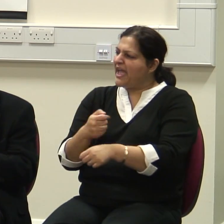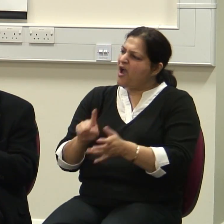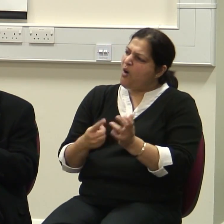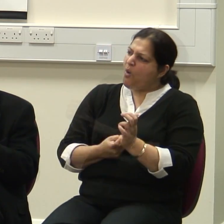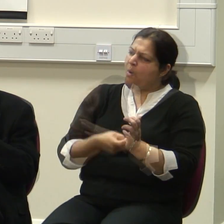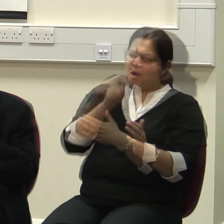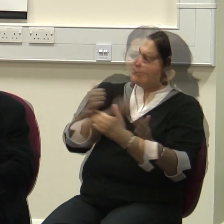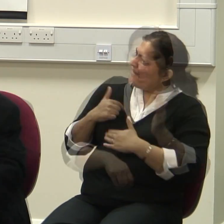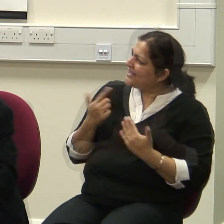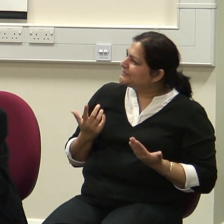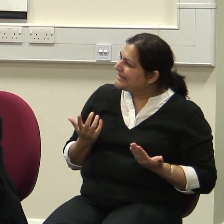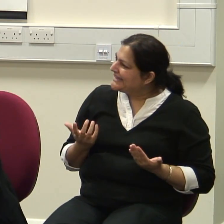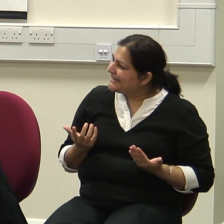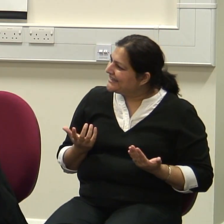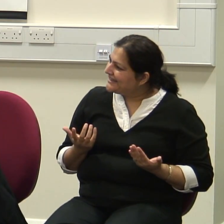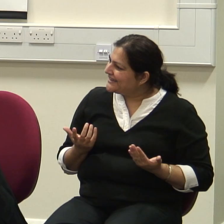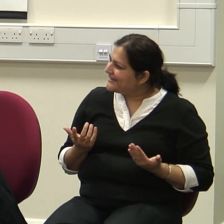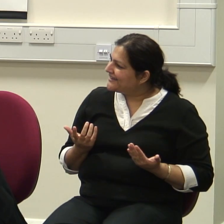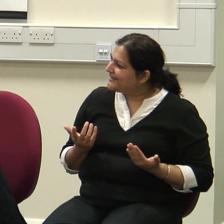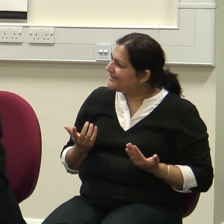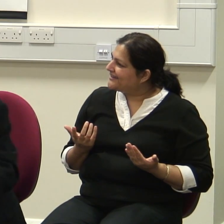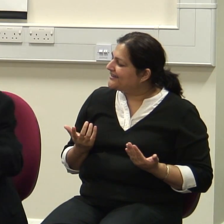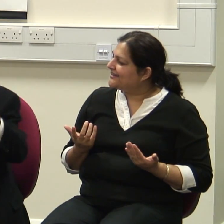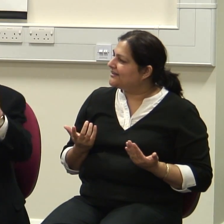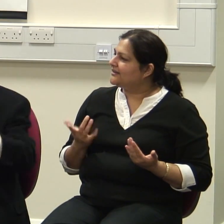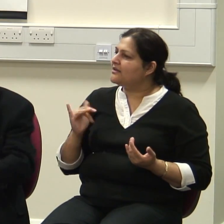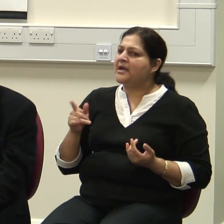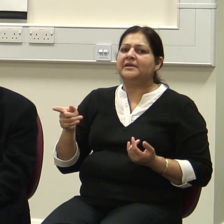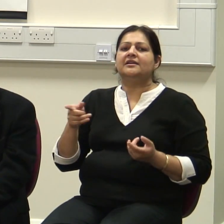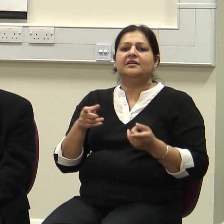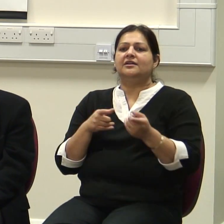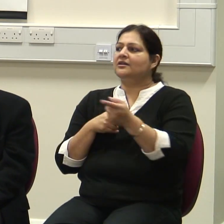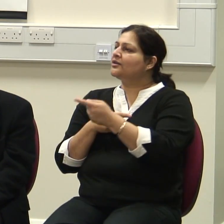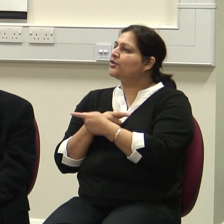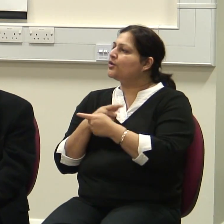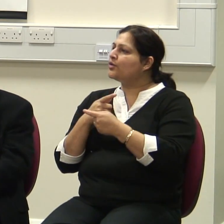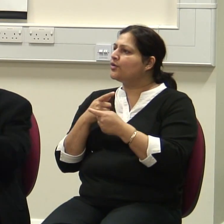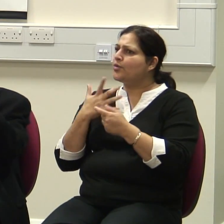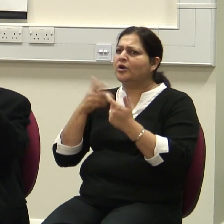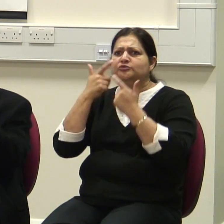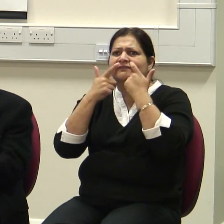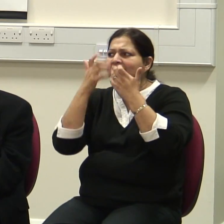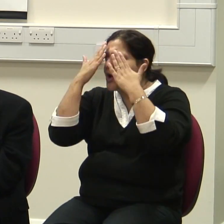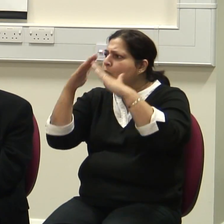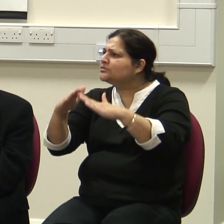expert and so on. Supposing you want to go and you are looking for a hotel in Timbuctoo